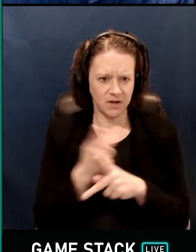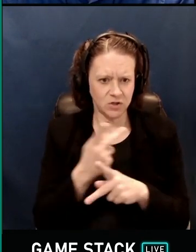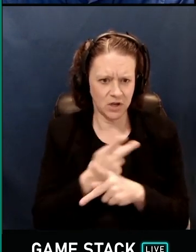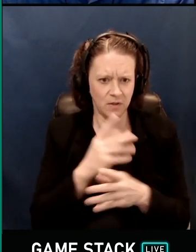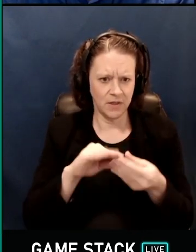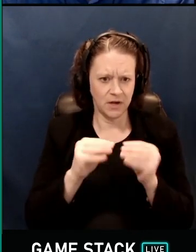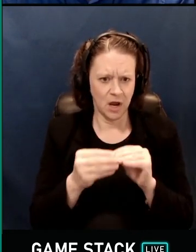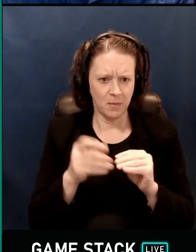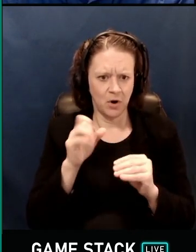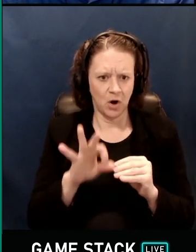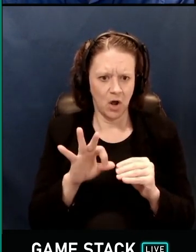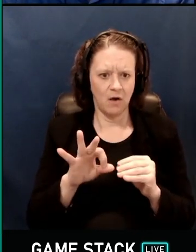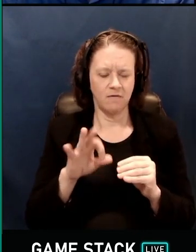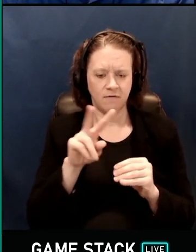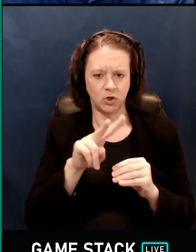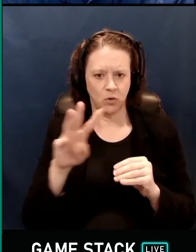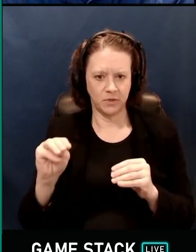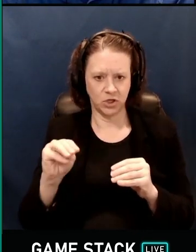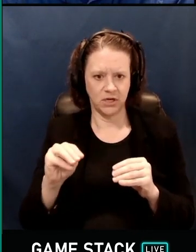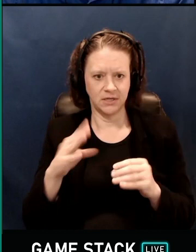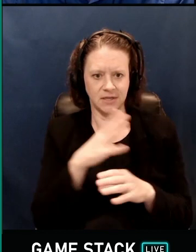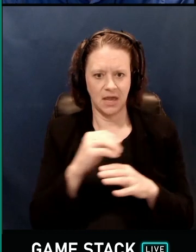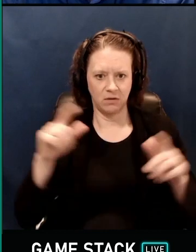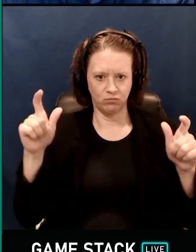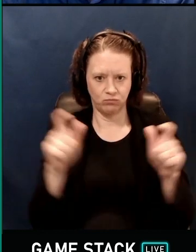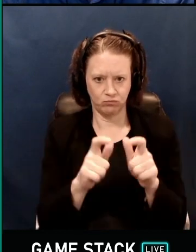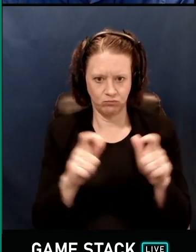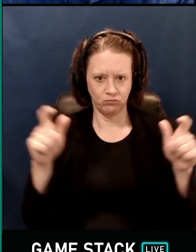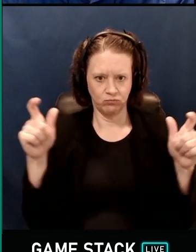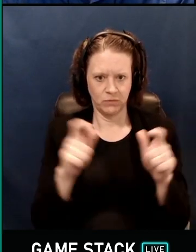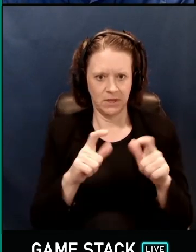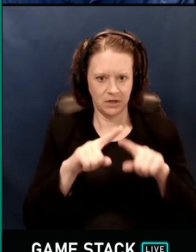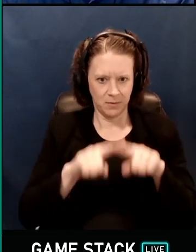according to the number of jobs remaining in the queue.